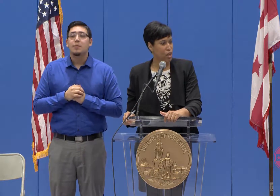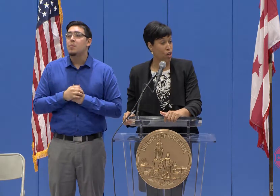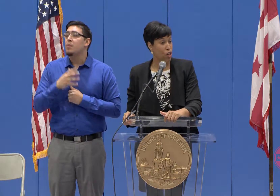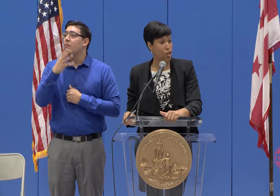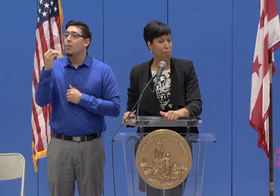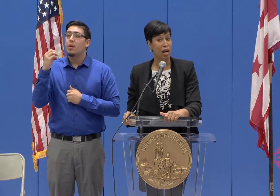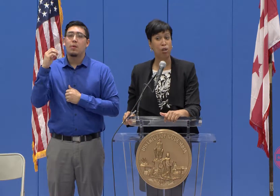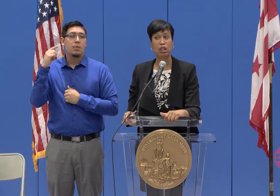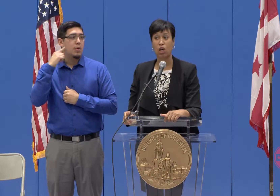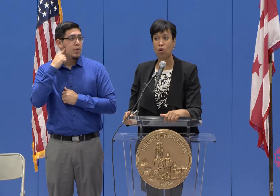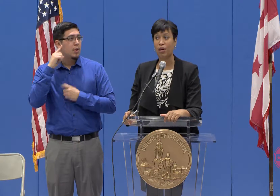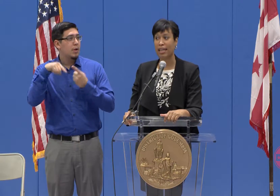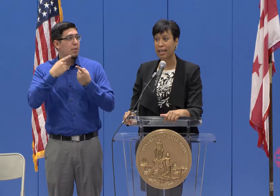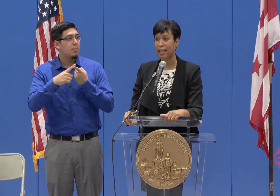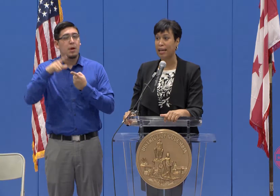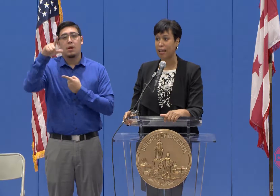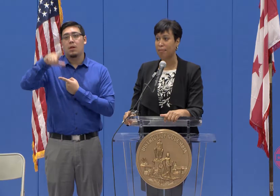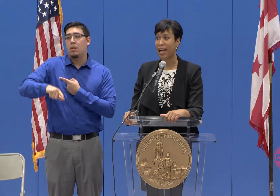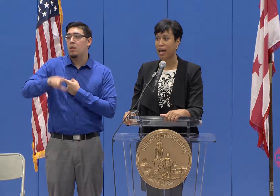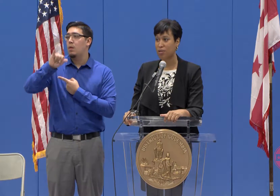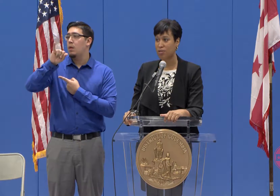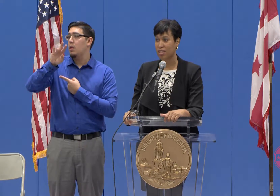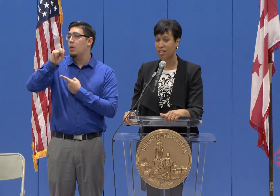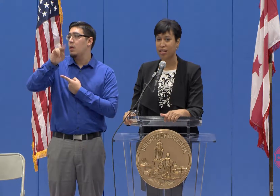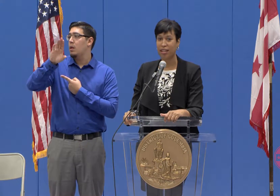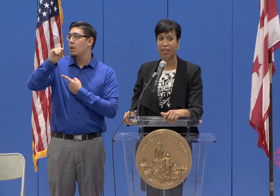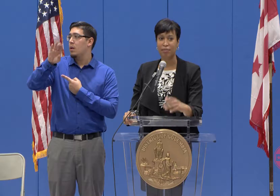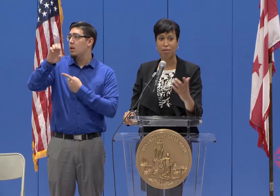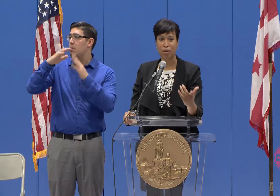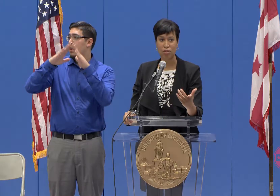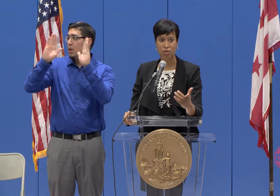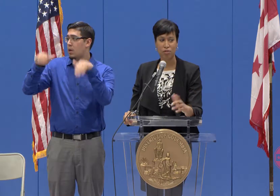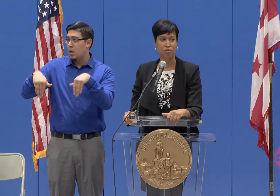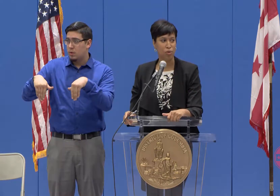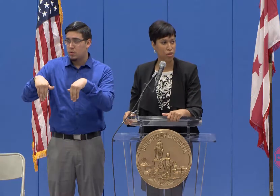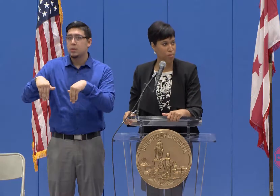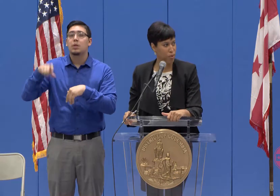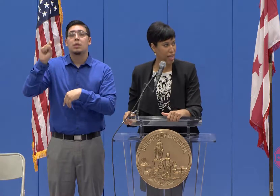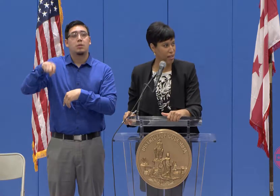WE HEARD ABOUT LOW INCOME HOUSING AS OPPOSED TO AFFORDABLE